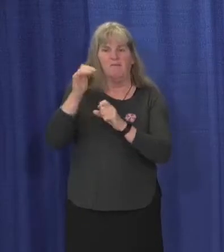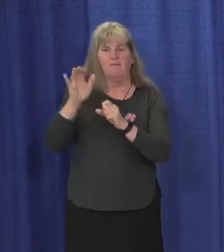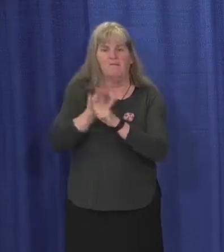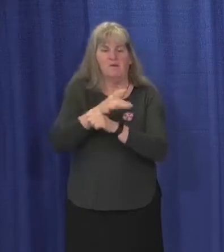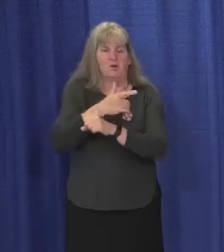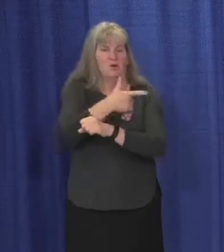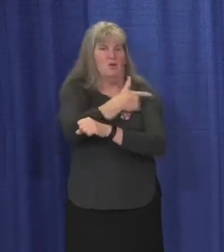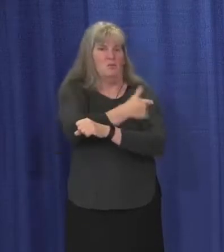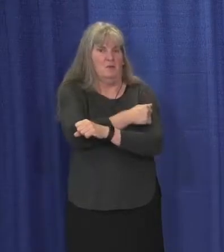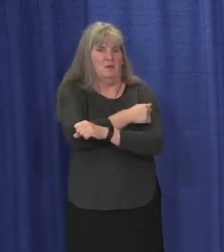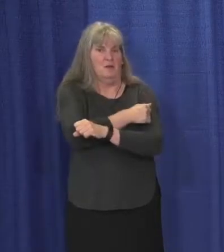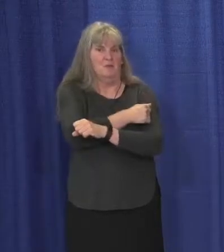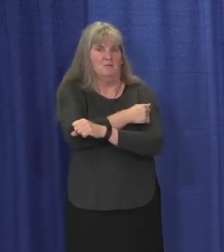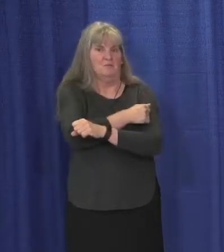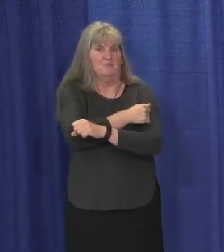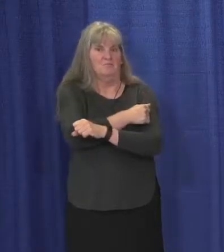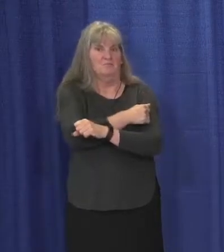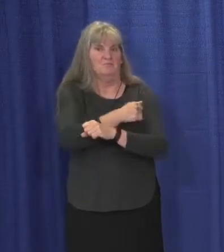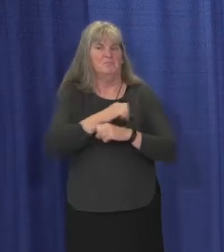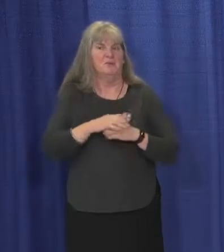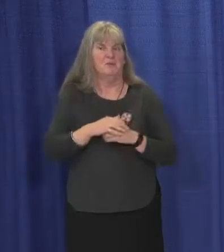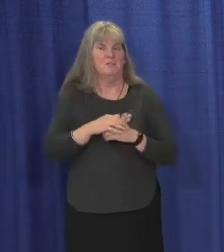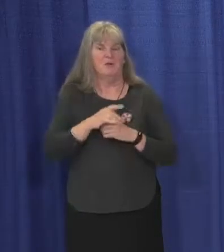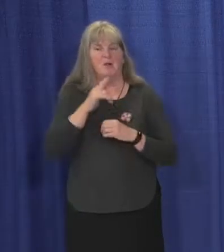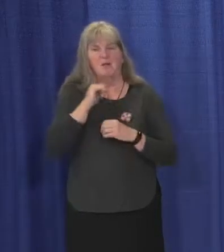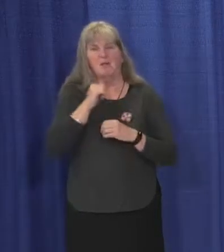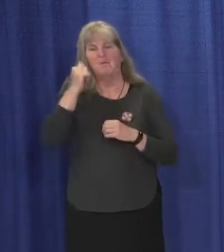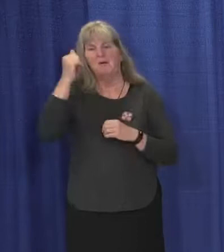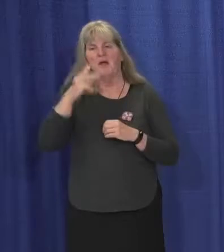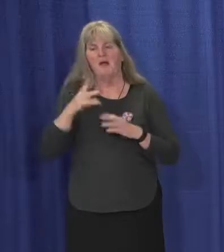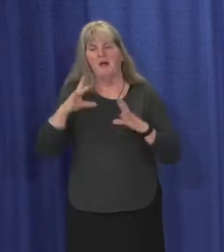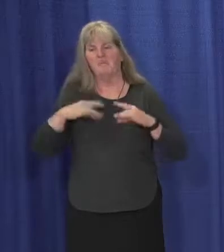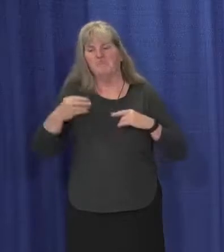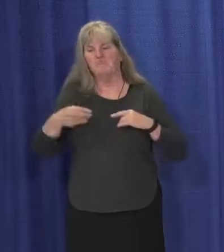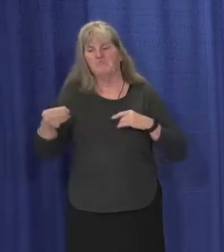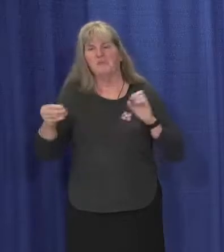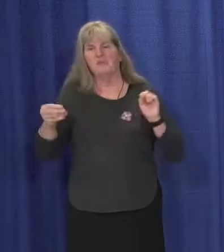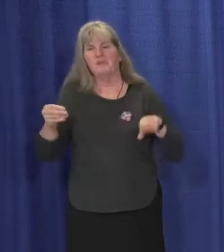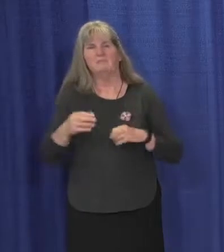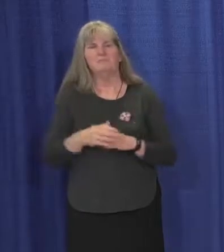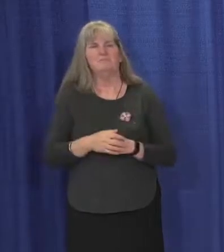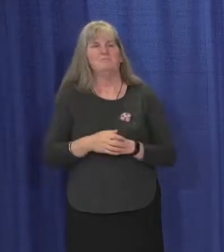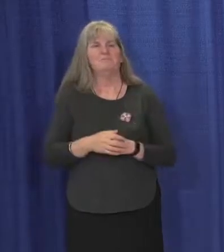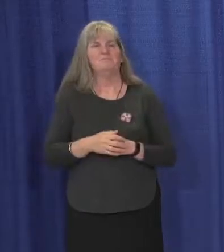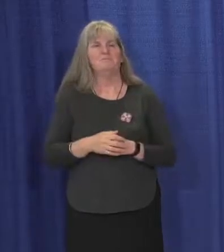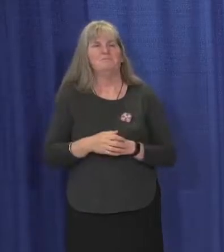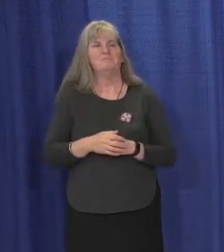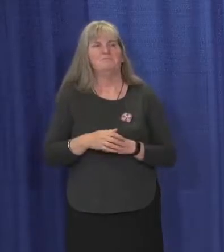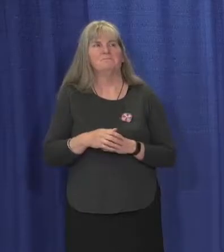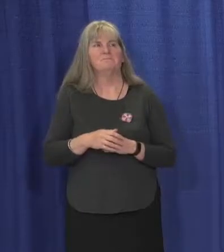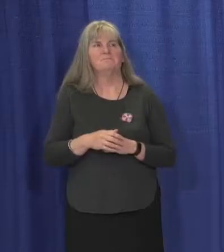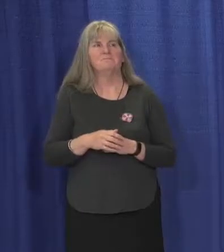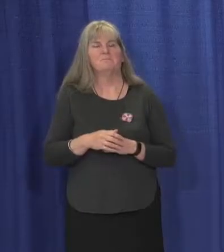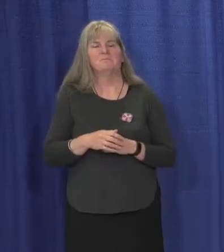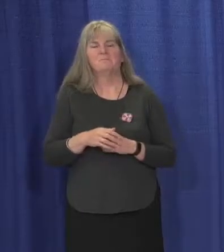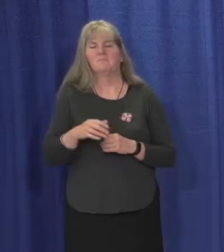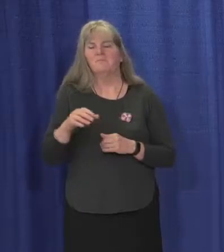vaccinated for transmission.